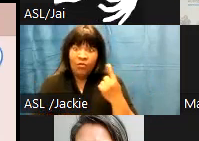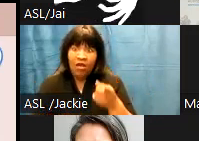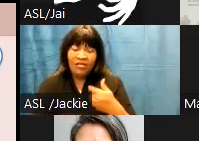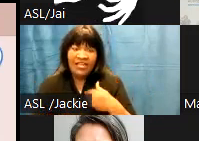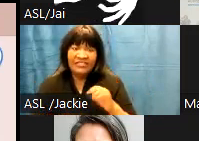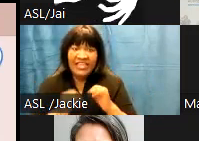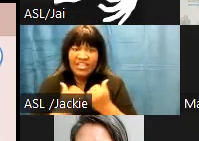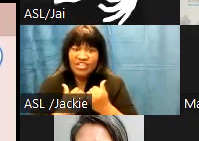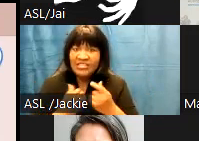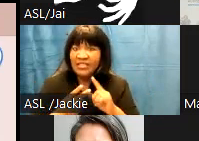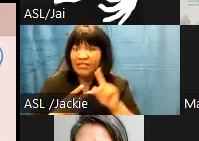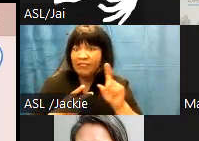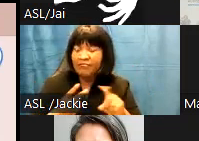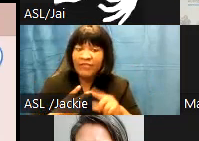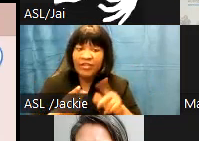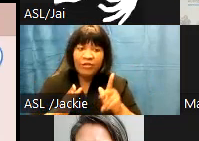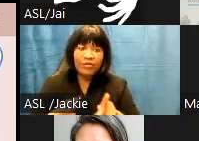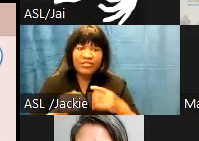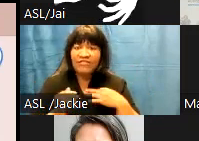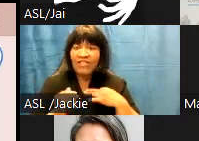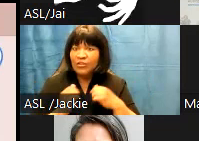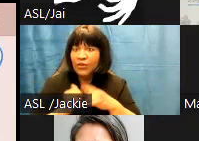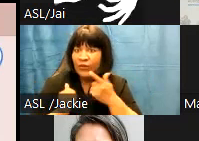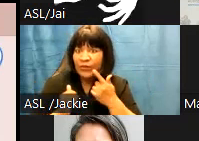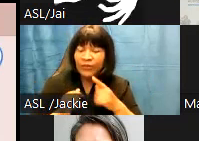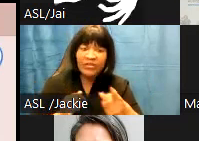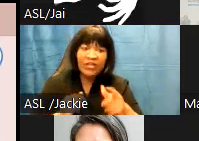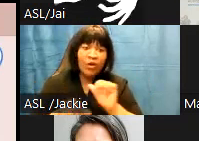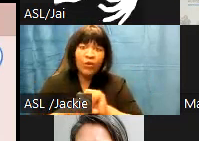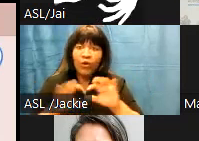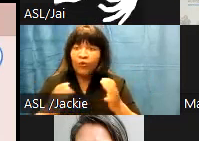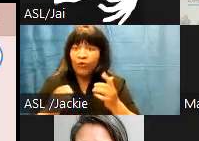the person volunteered with, the work group, which was the following year.